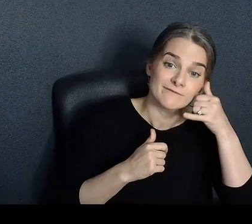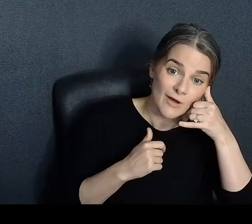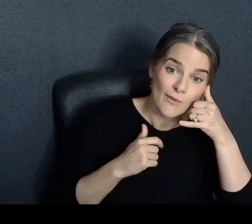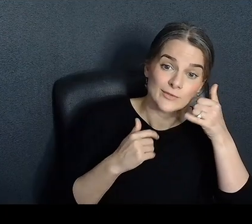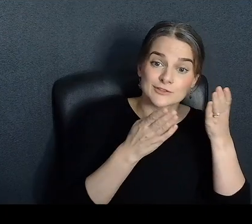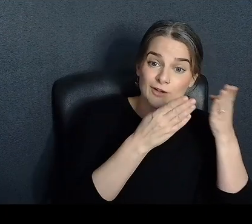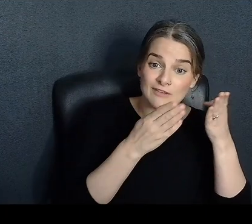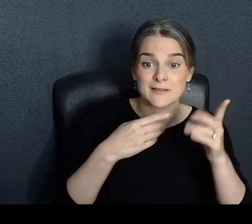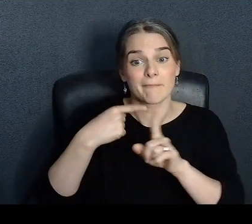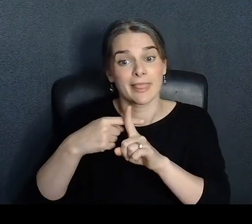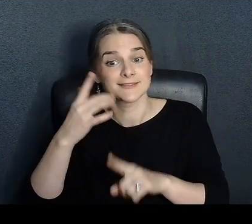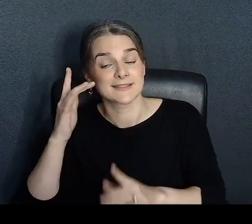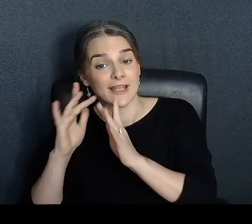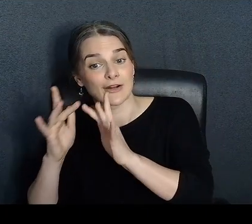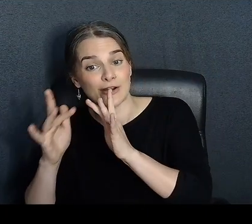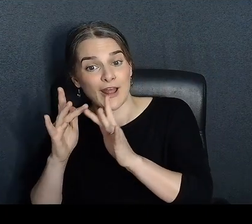to generate the captions.